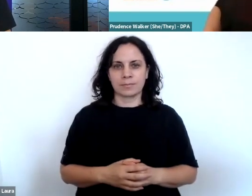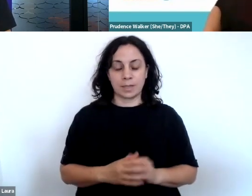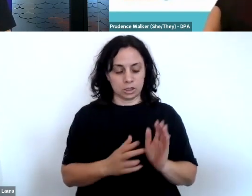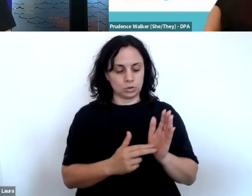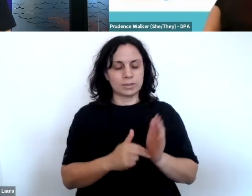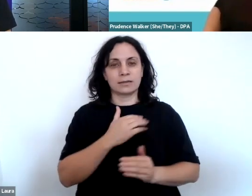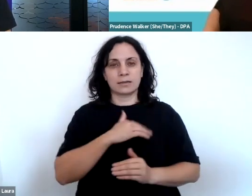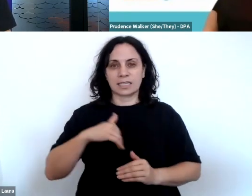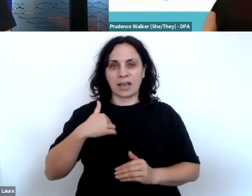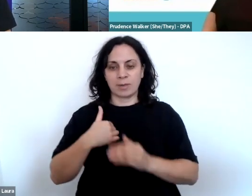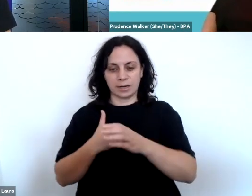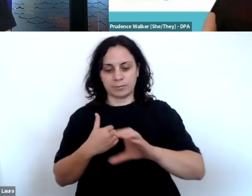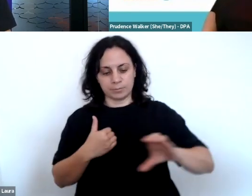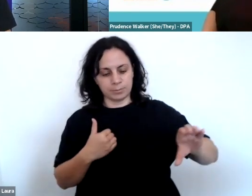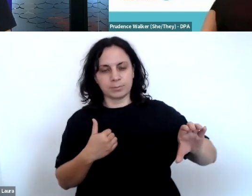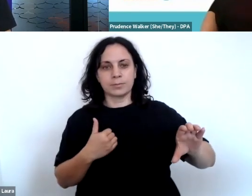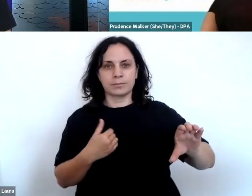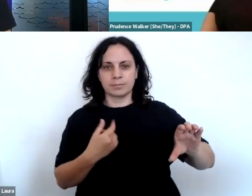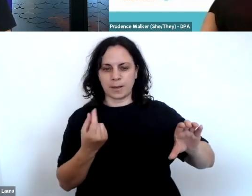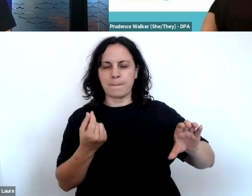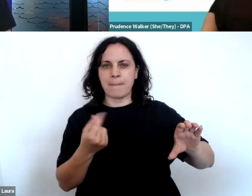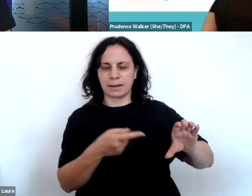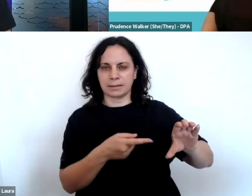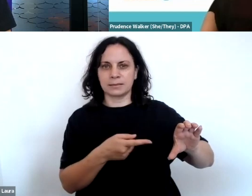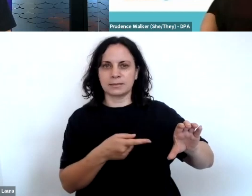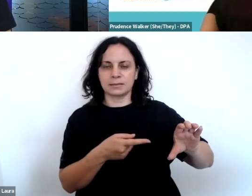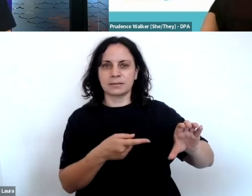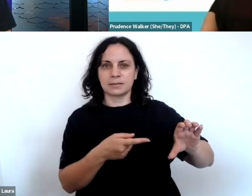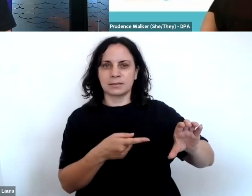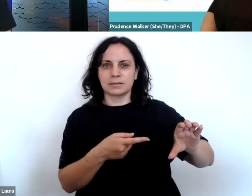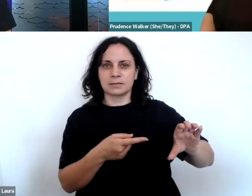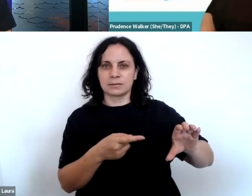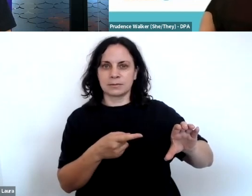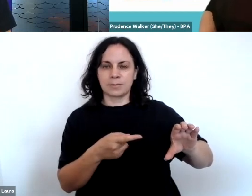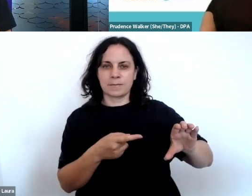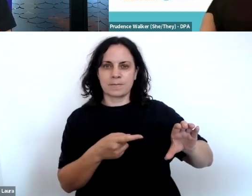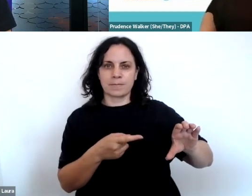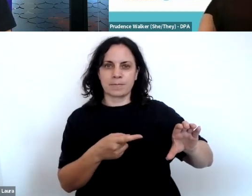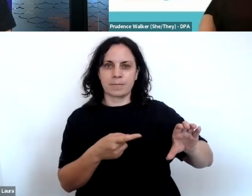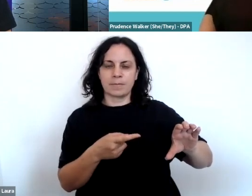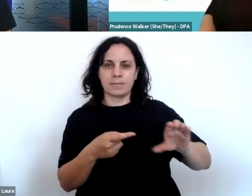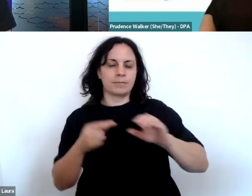So Cabinet have been really clear in decisions made that that funding